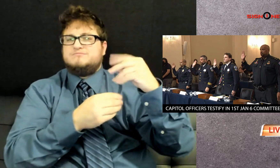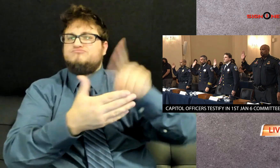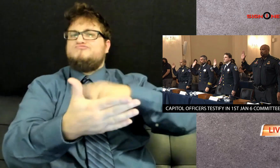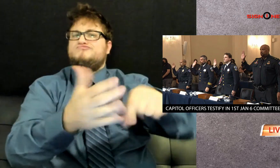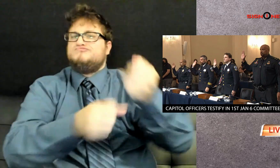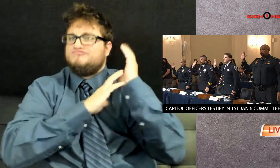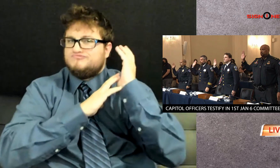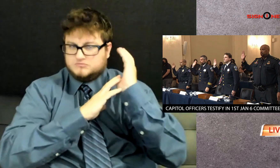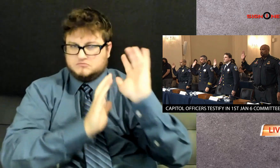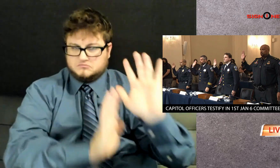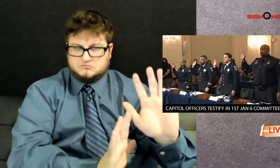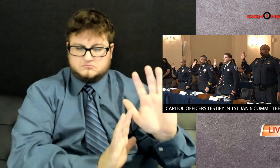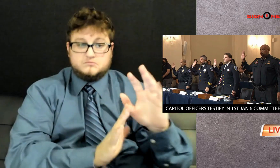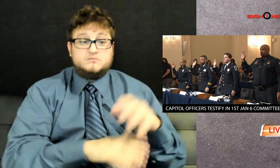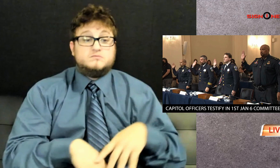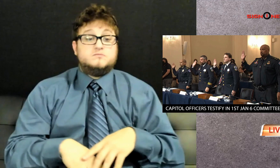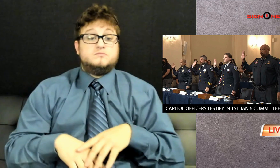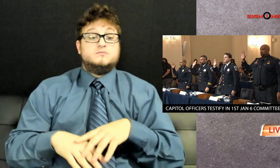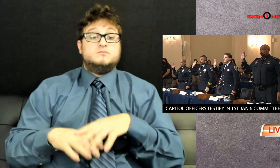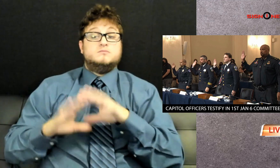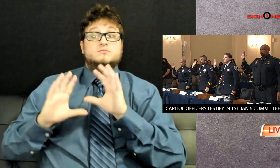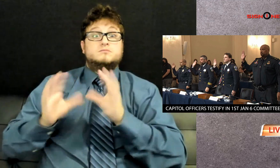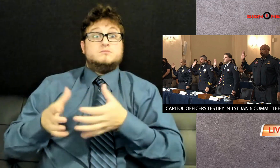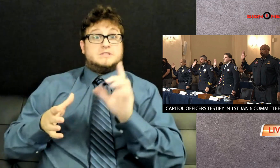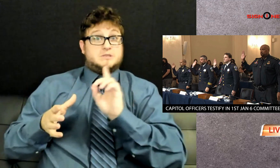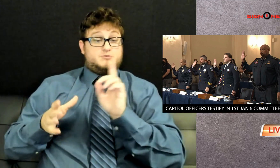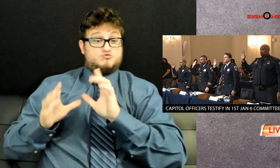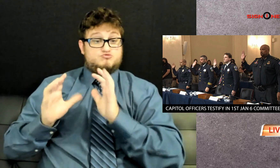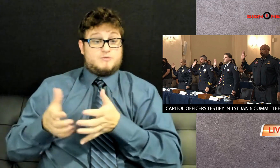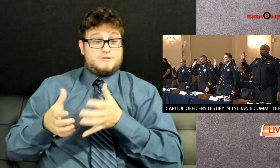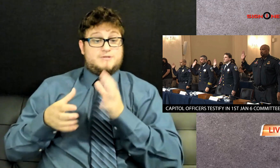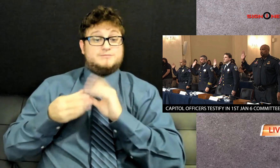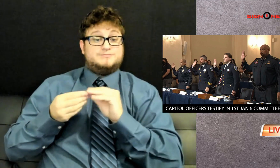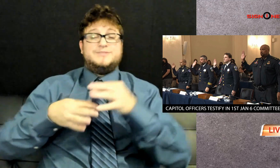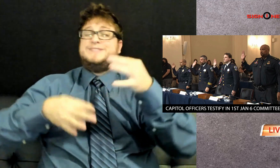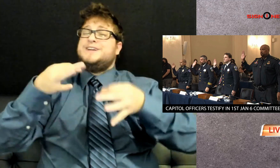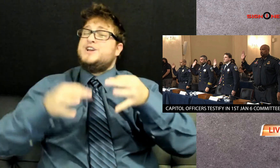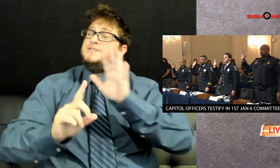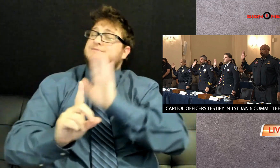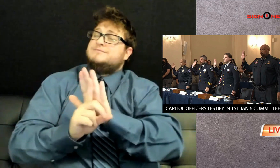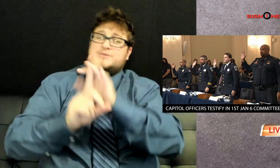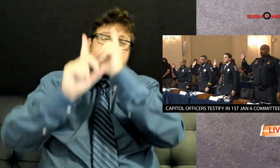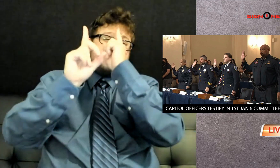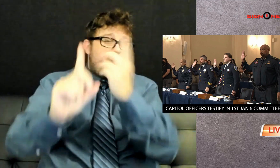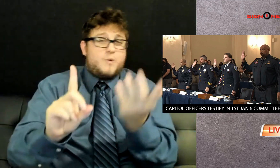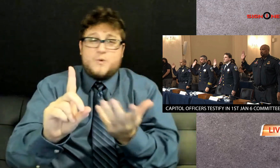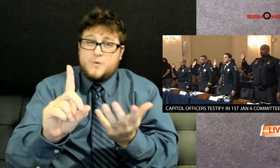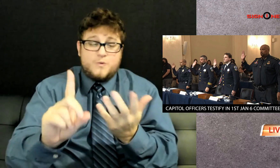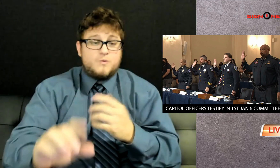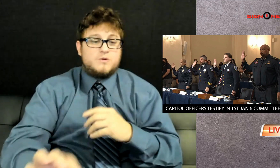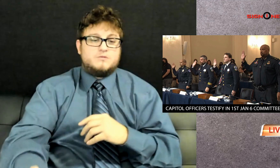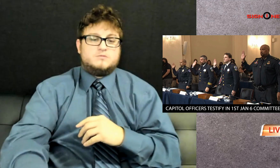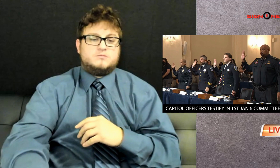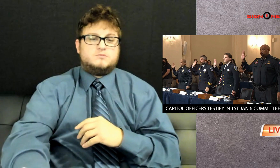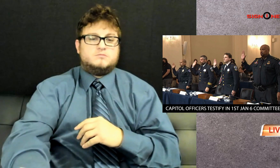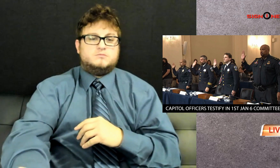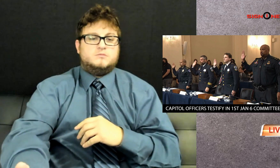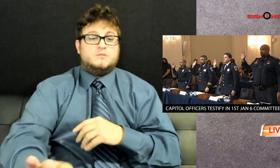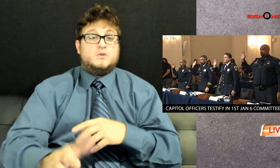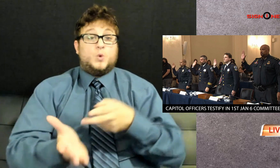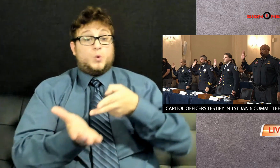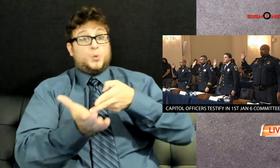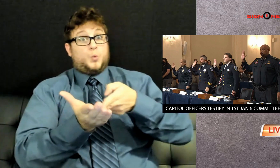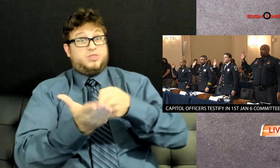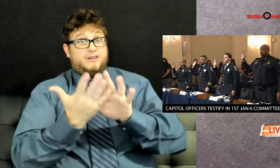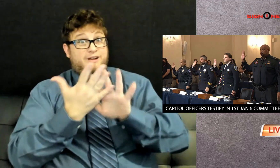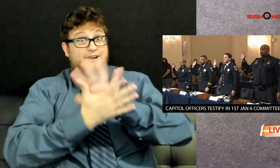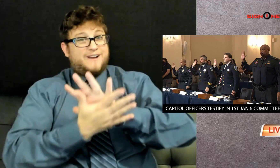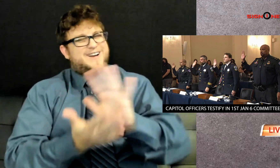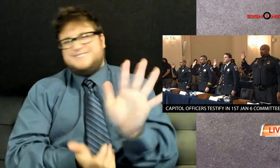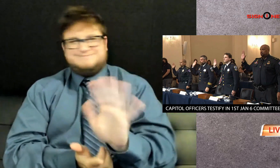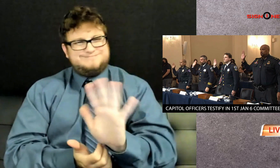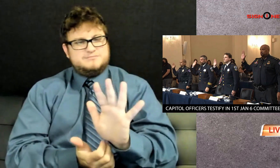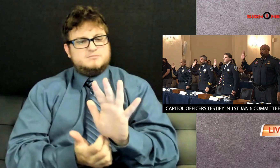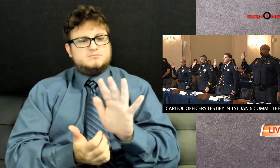a former president Donald Trump but Democrats say the goal of the hearing is to prevent